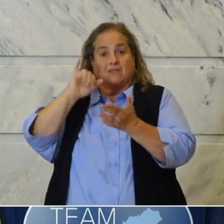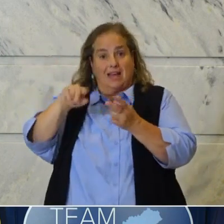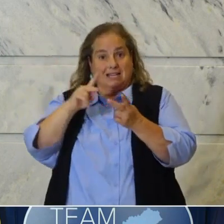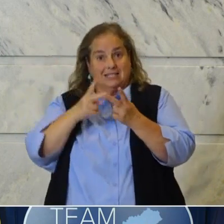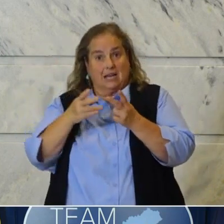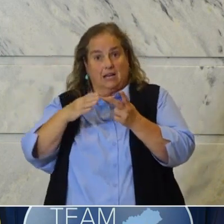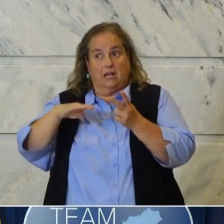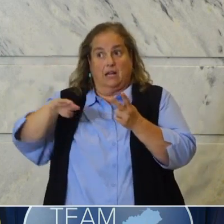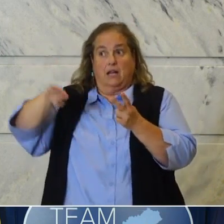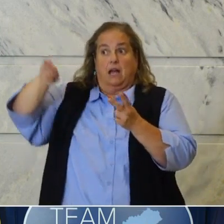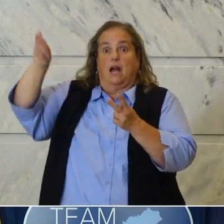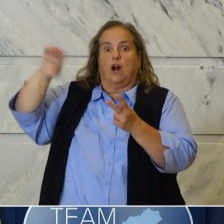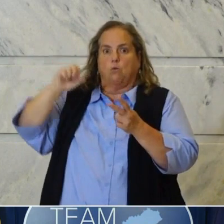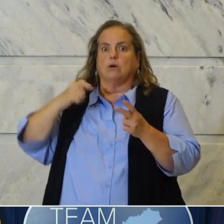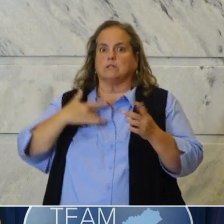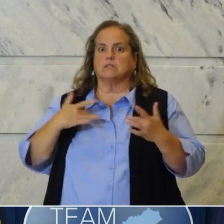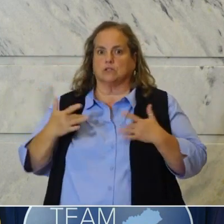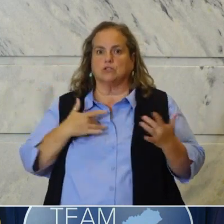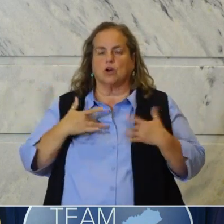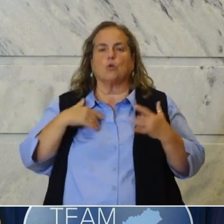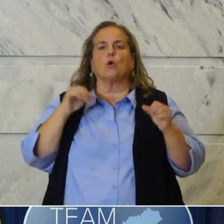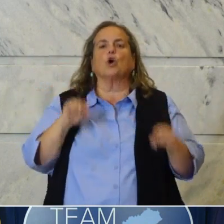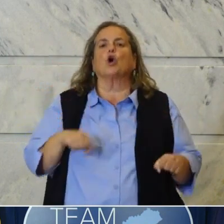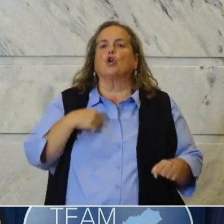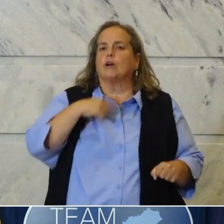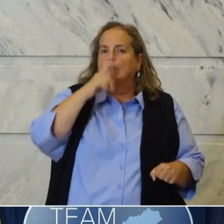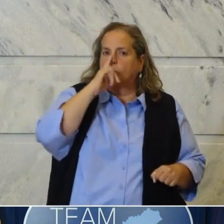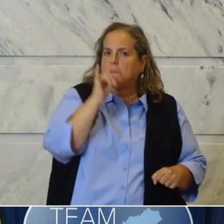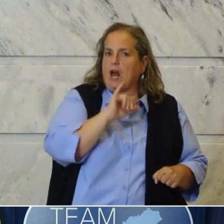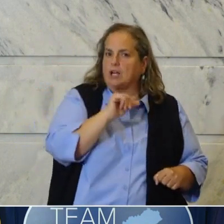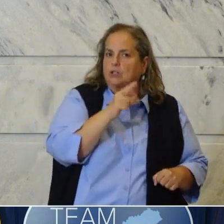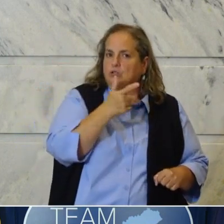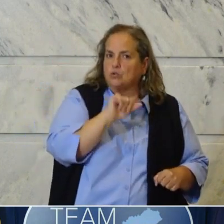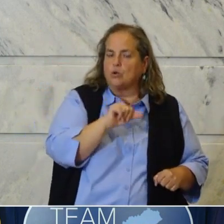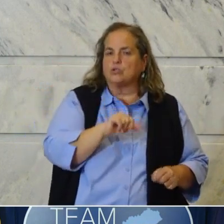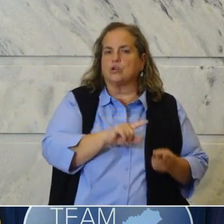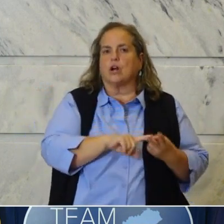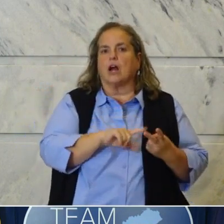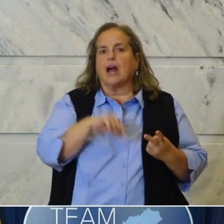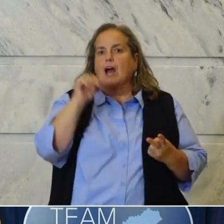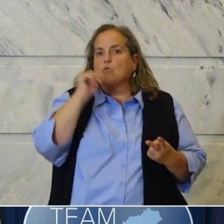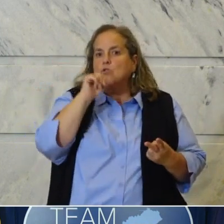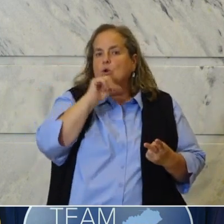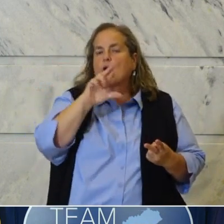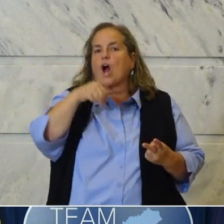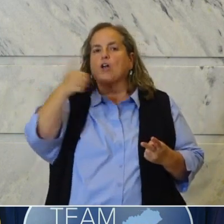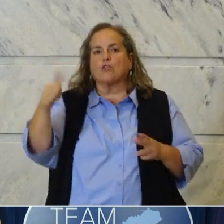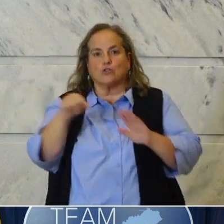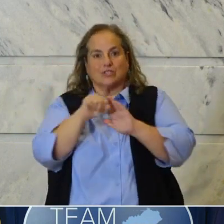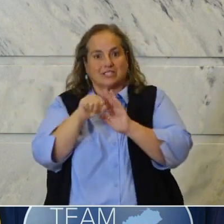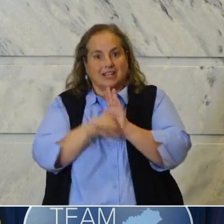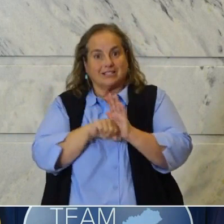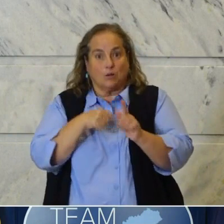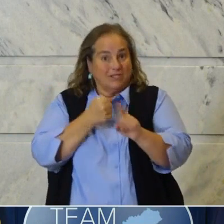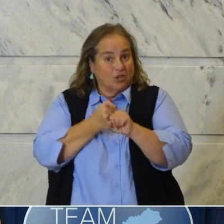kept going, we would have looked like Georgia. What we look like Arizona or one of the other states that got hit really hard over the last month or two,